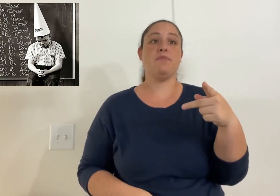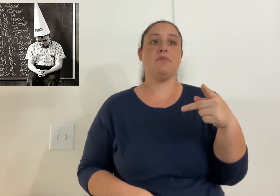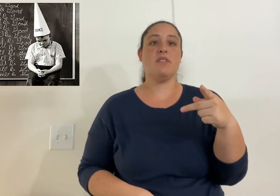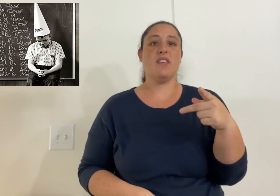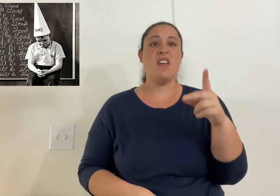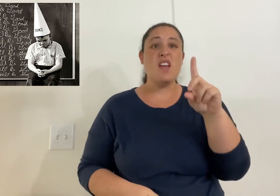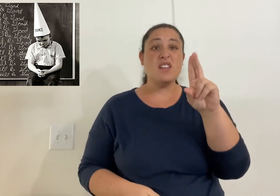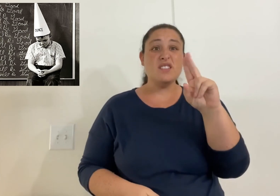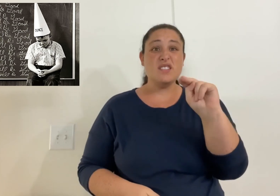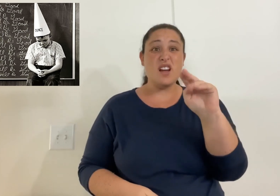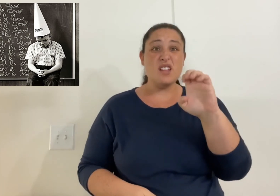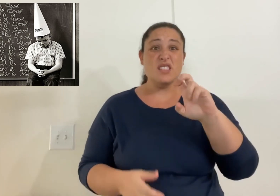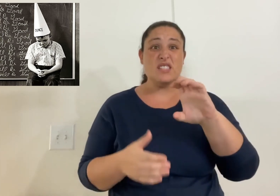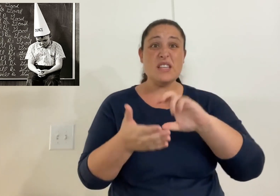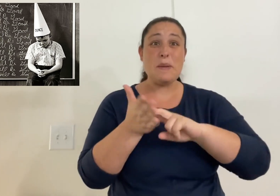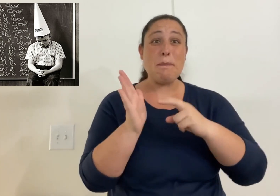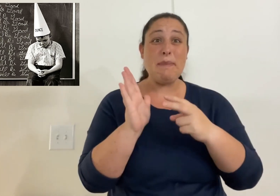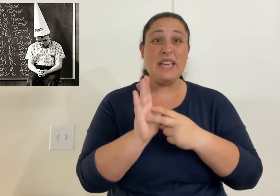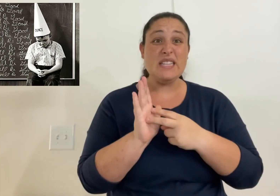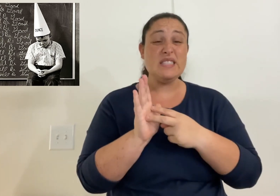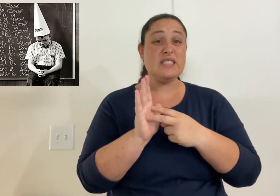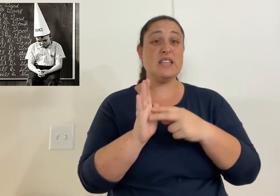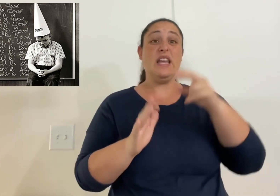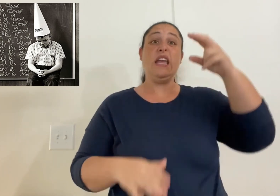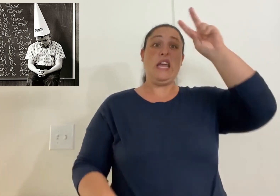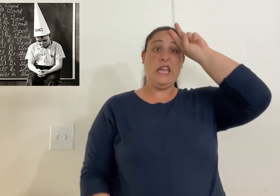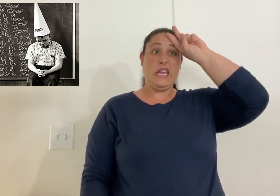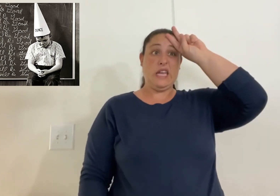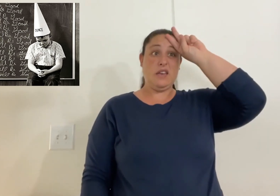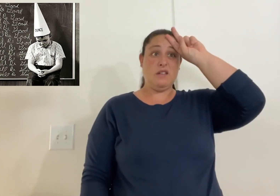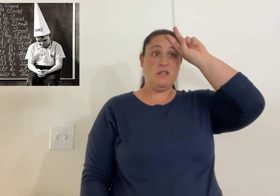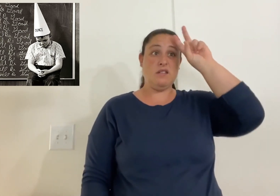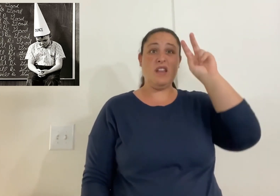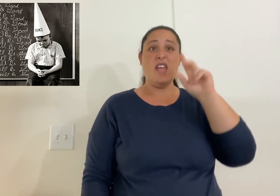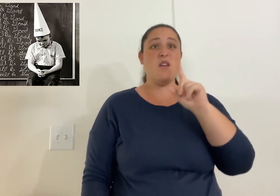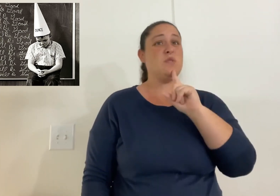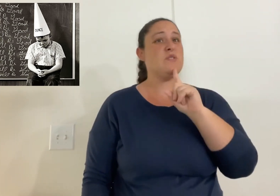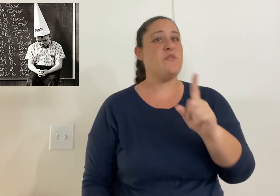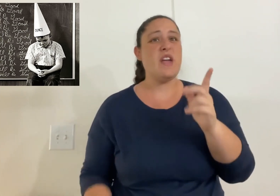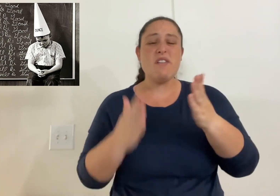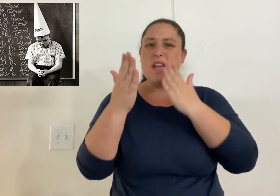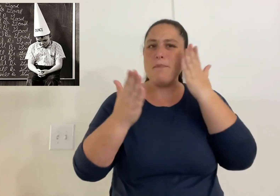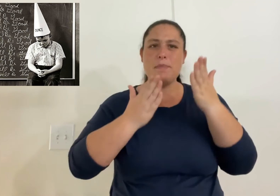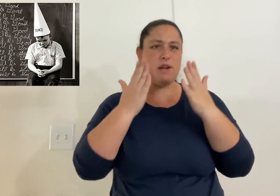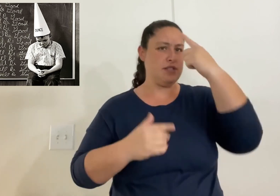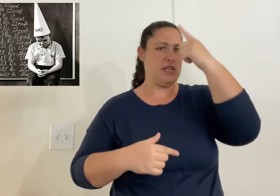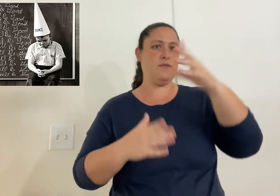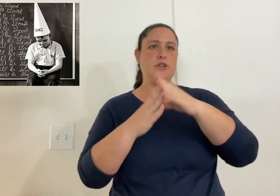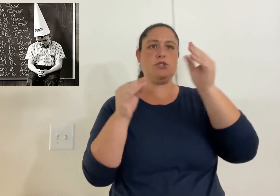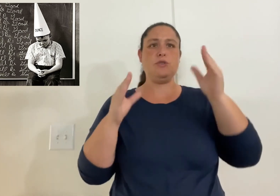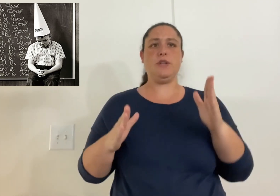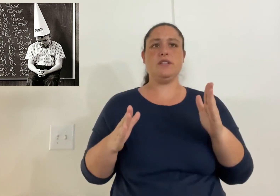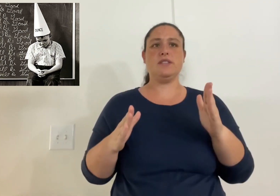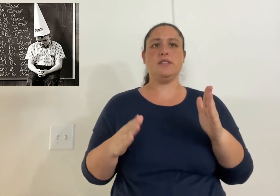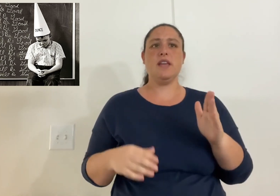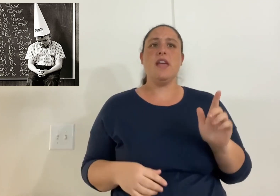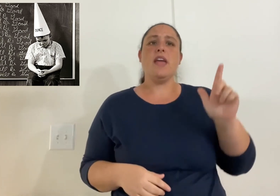Dunce means idiot. This was very embarrassing for the students.